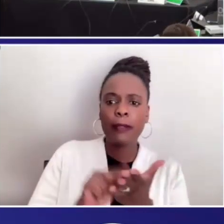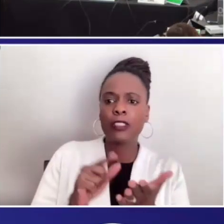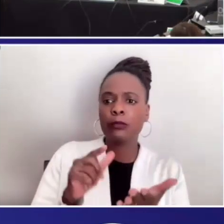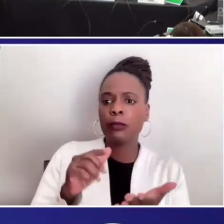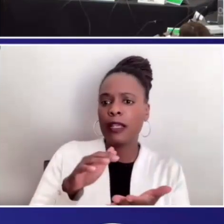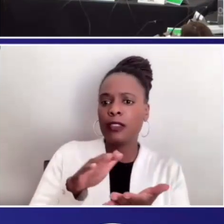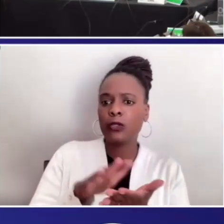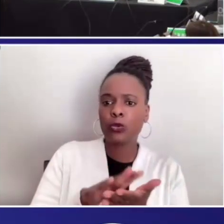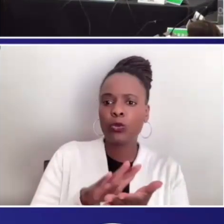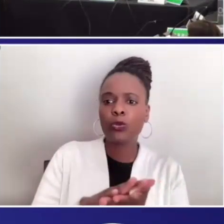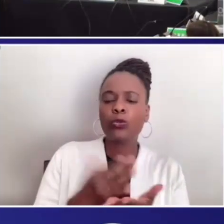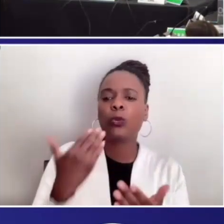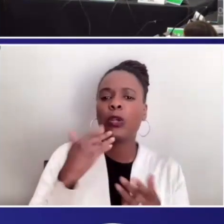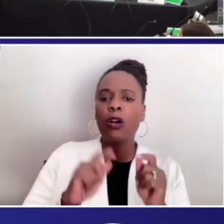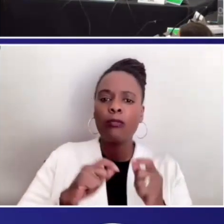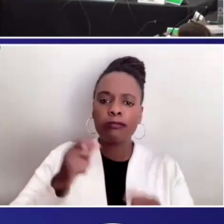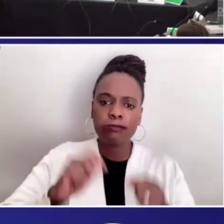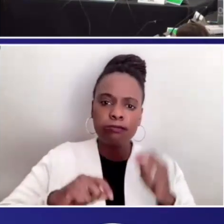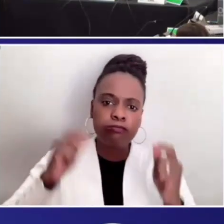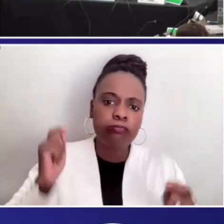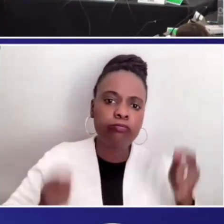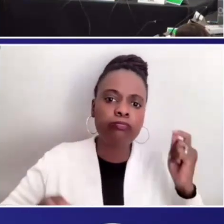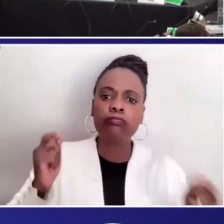in flux, I think that's okay. Okay. Thank you for the information.